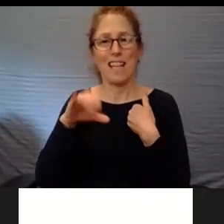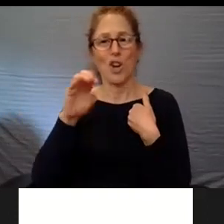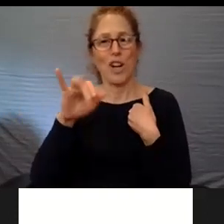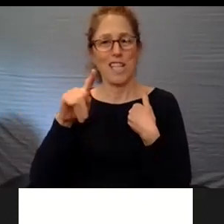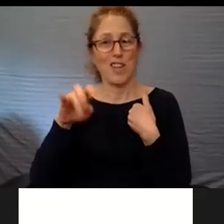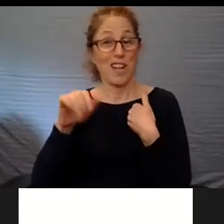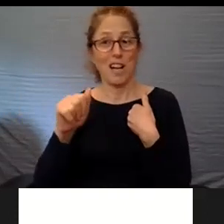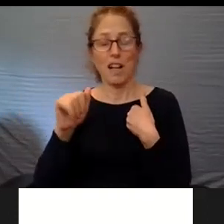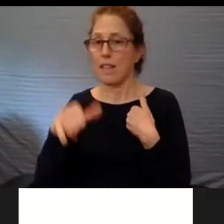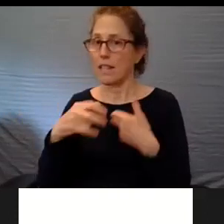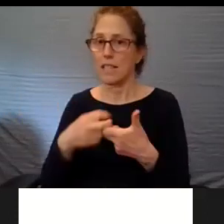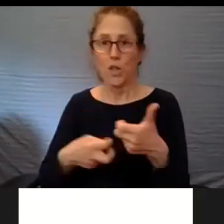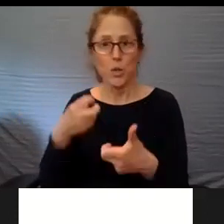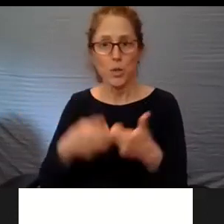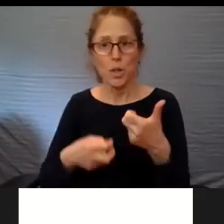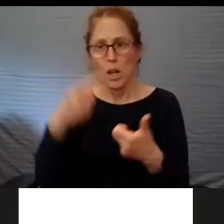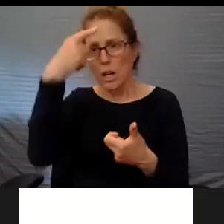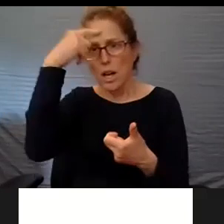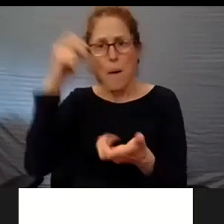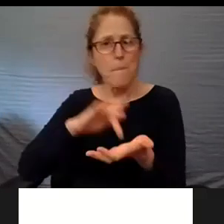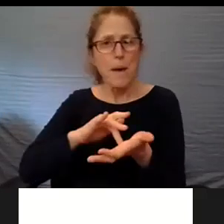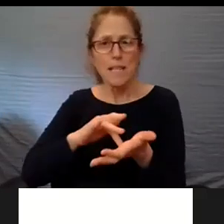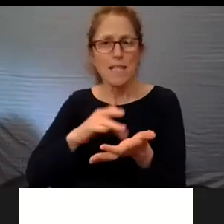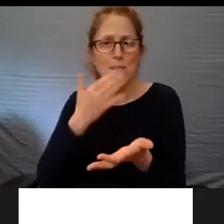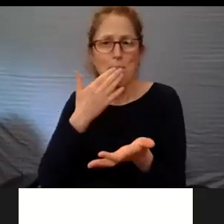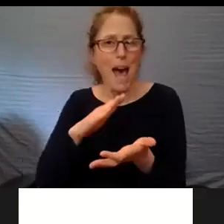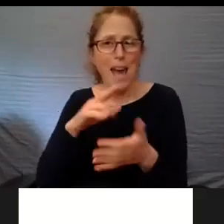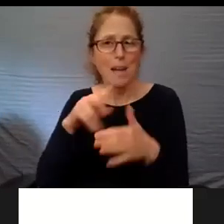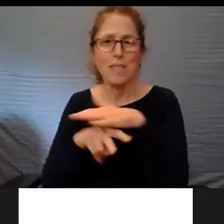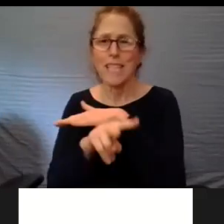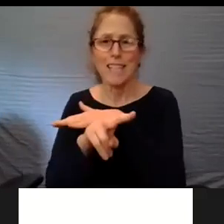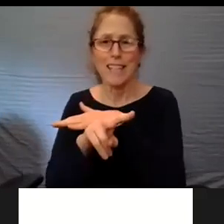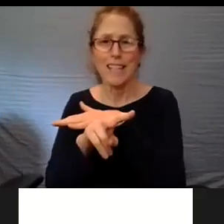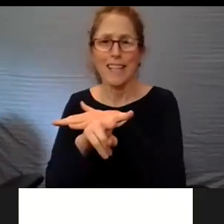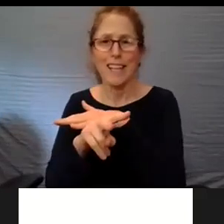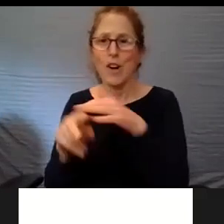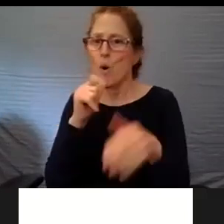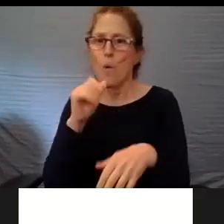because medicine is so bad at predicting long-term survival.